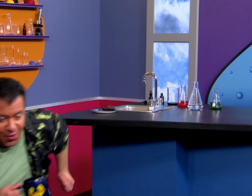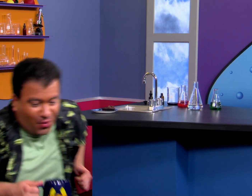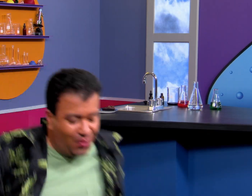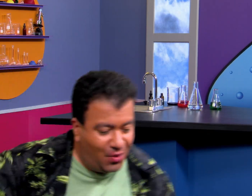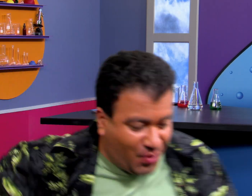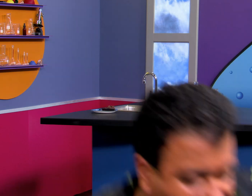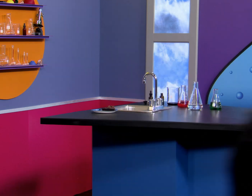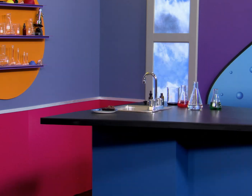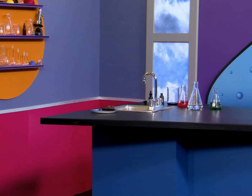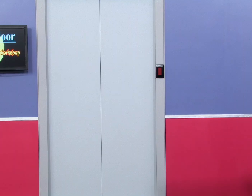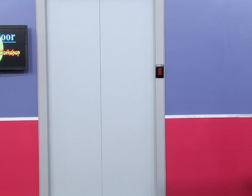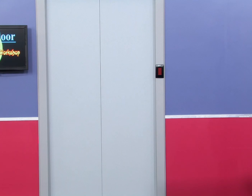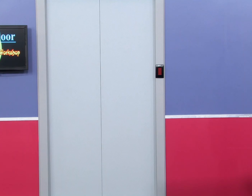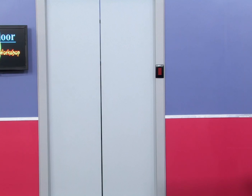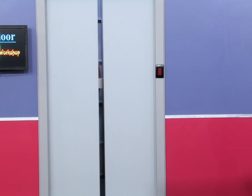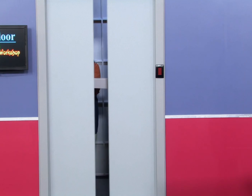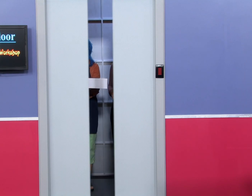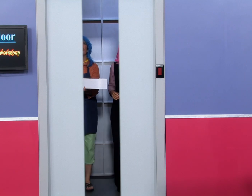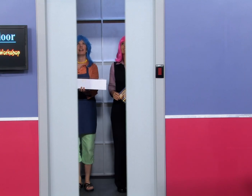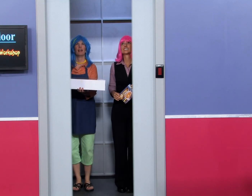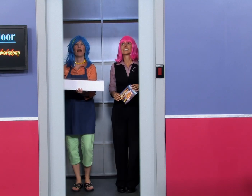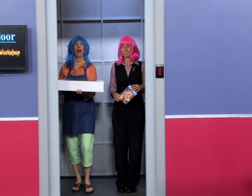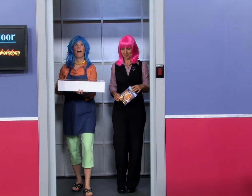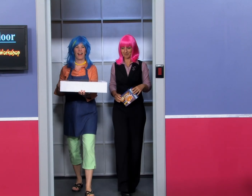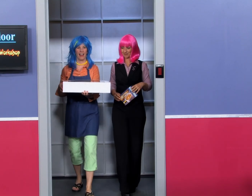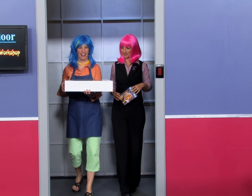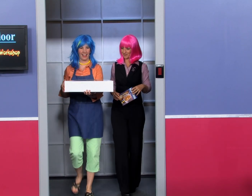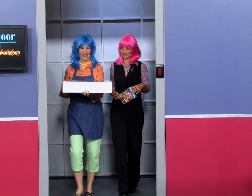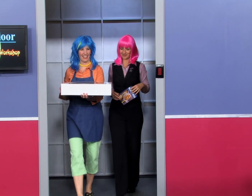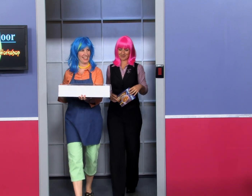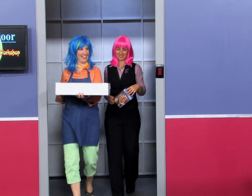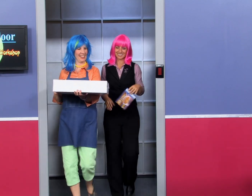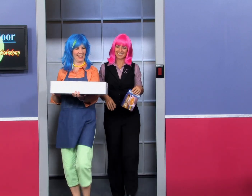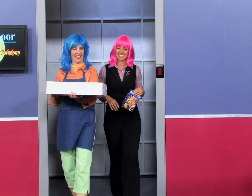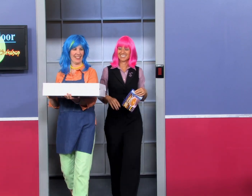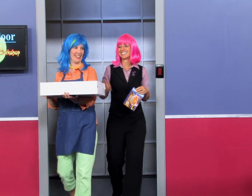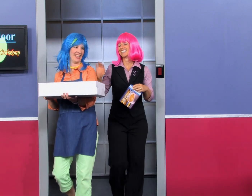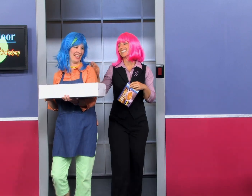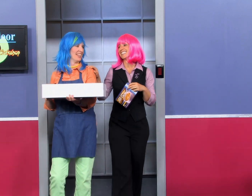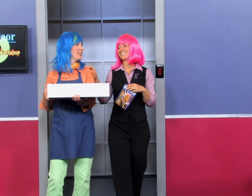OOO. [BEEP] [ELEVATOR DOOR OPENING]